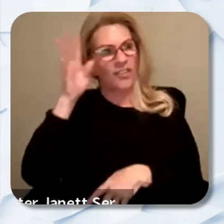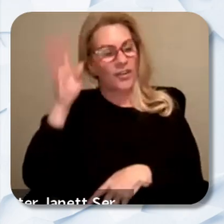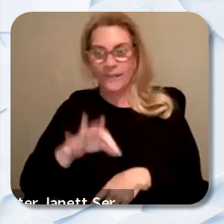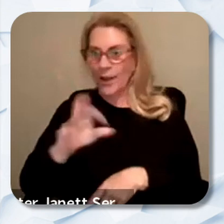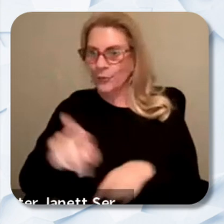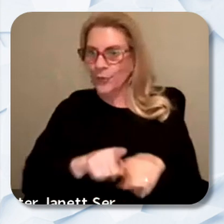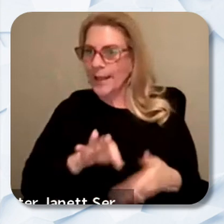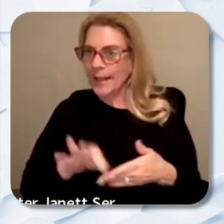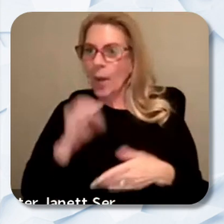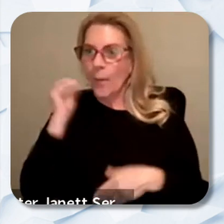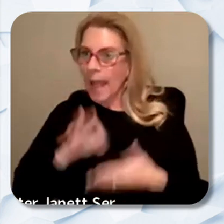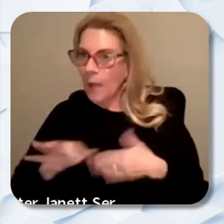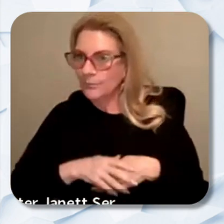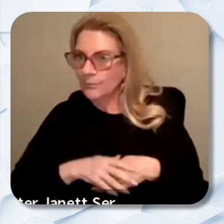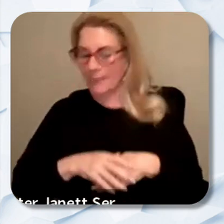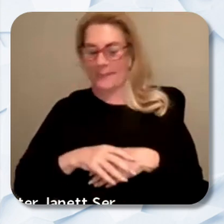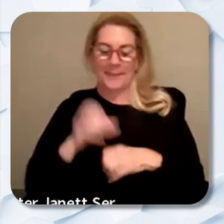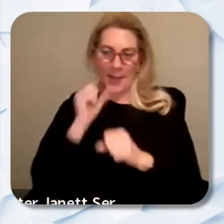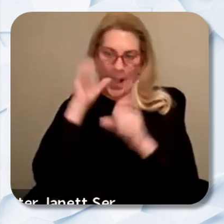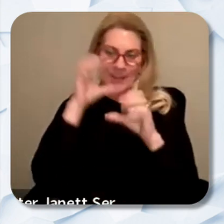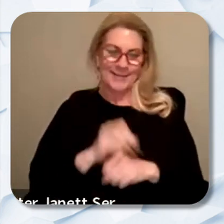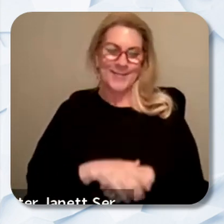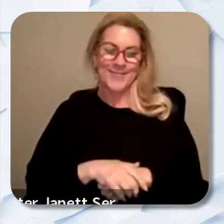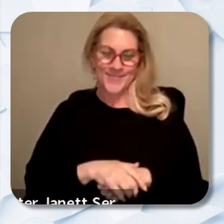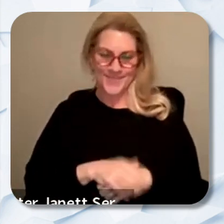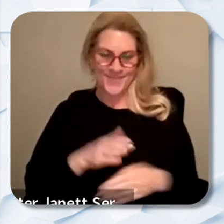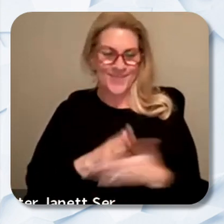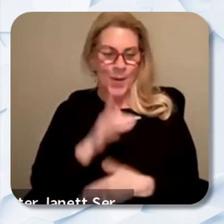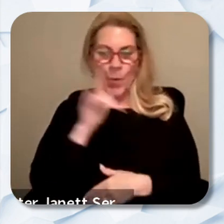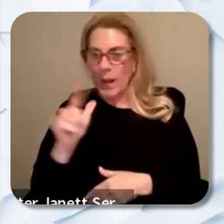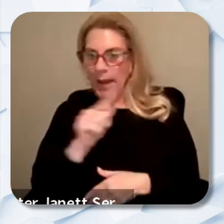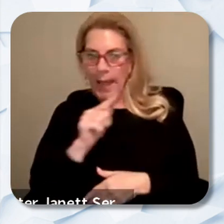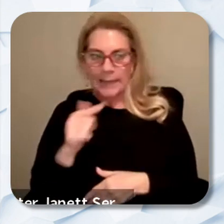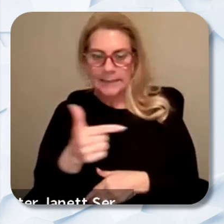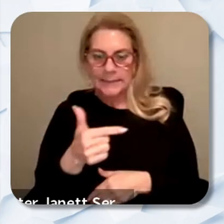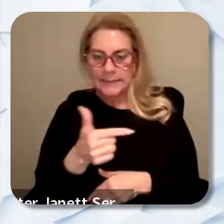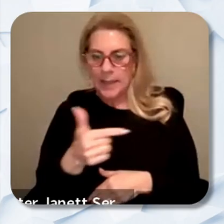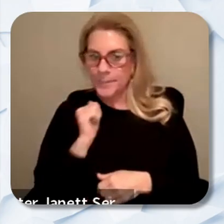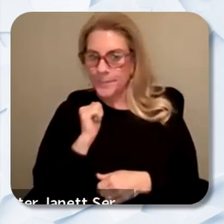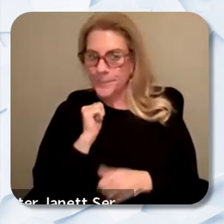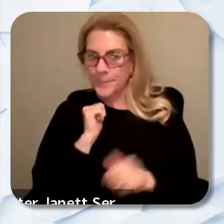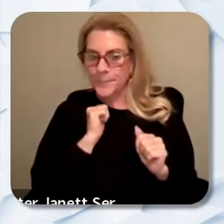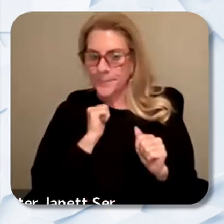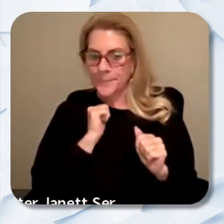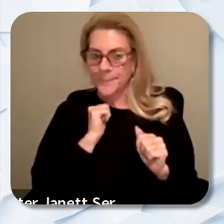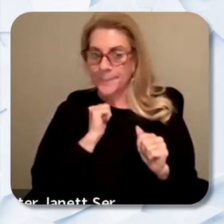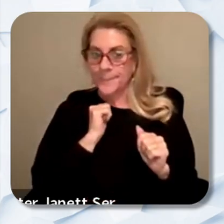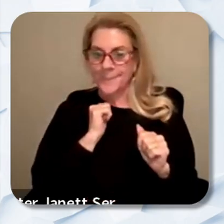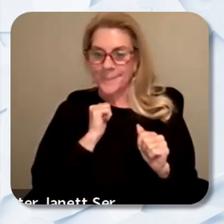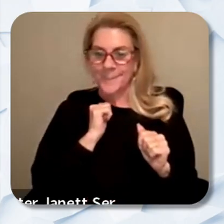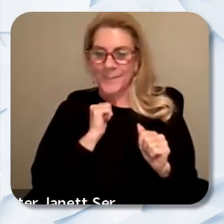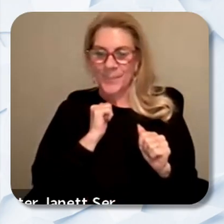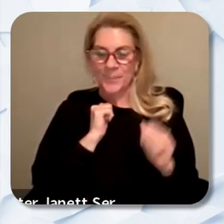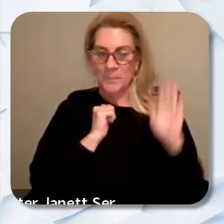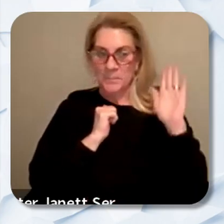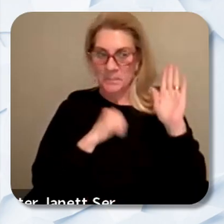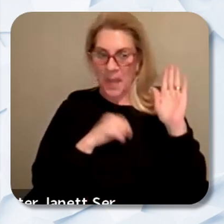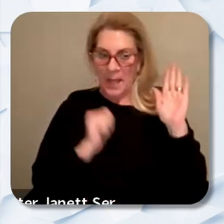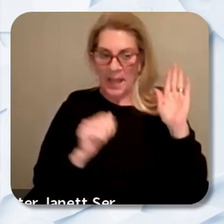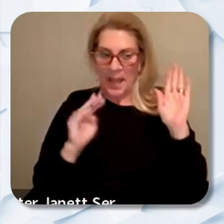and count them. Awesome. All right. Who's next? Melissa Wheelahan: I can go. I was just thinking